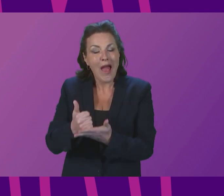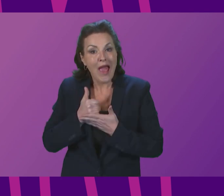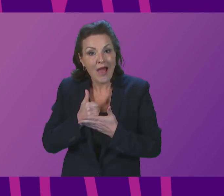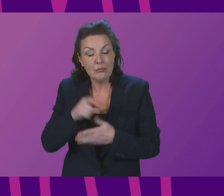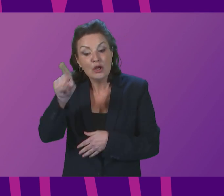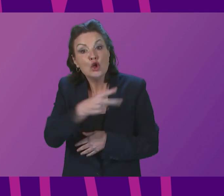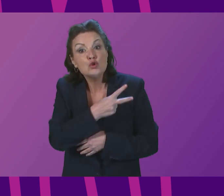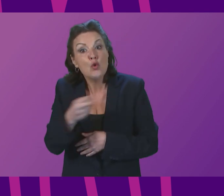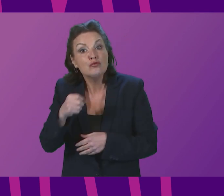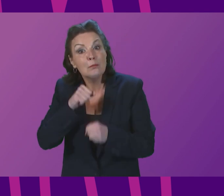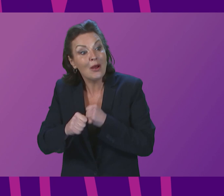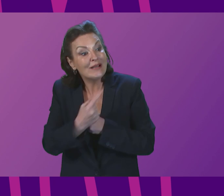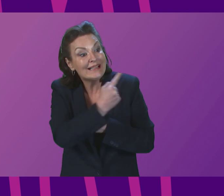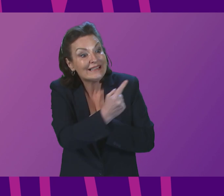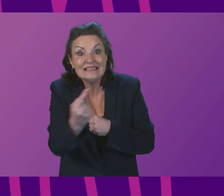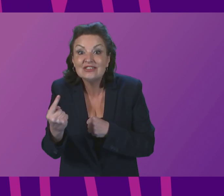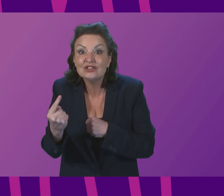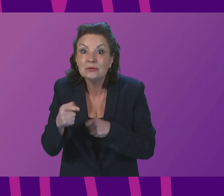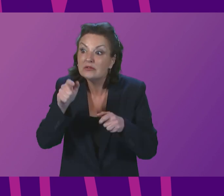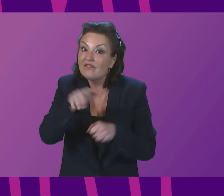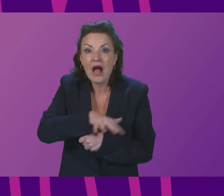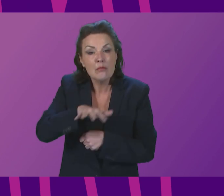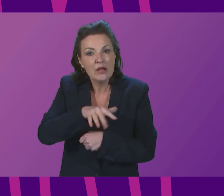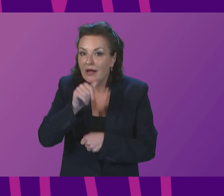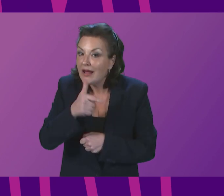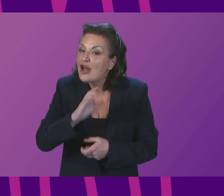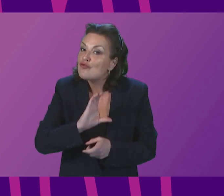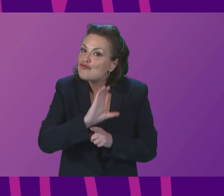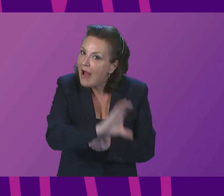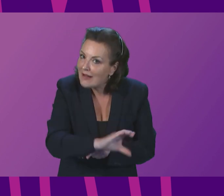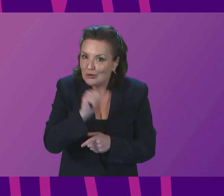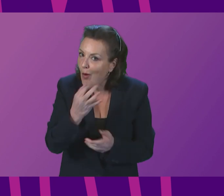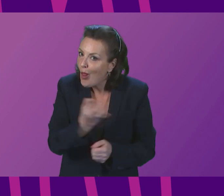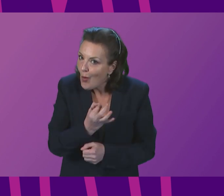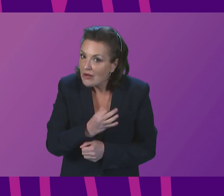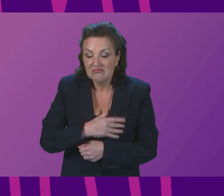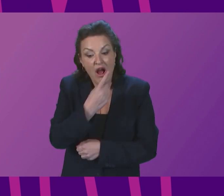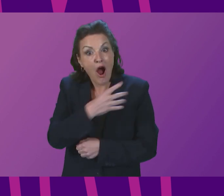and, here in Scotland, a £400 support payment for struggling families; a £100 rebate on